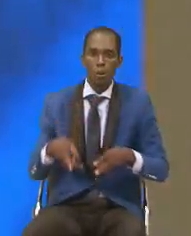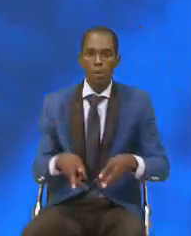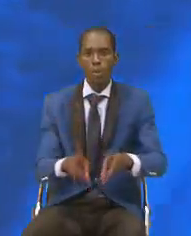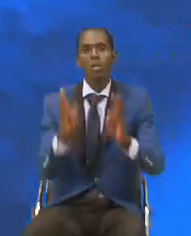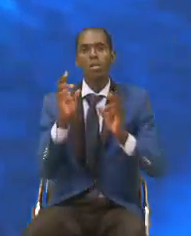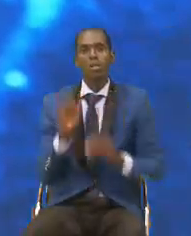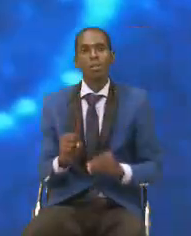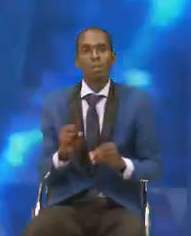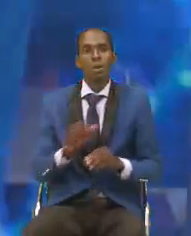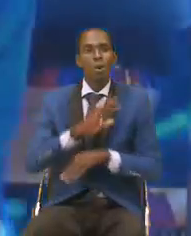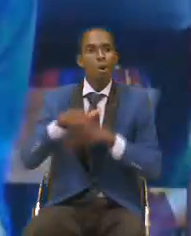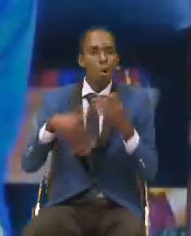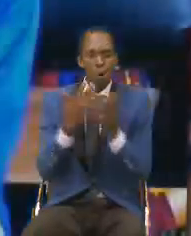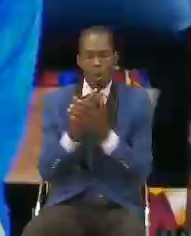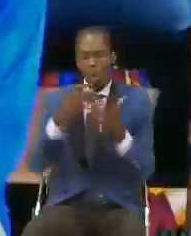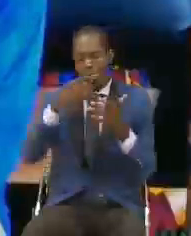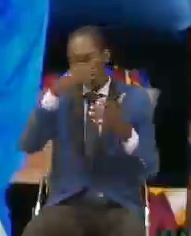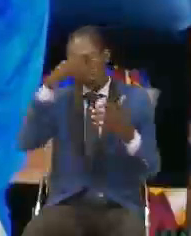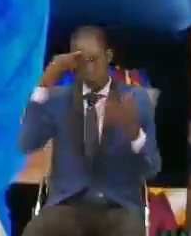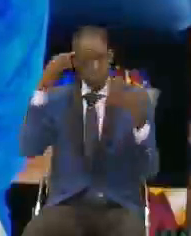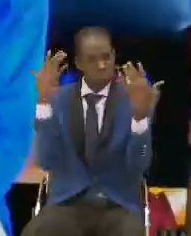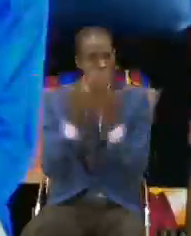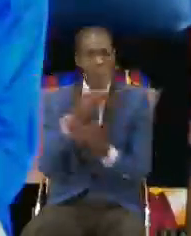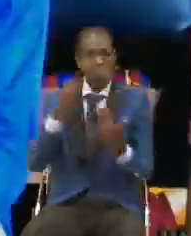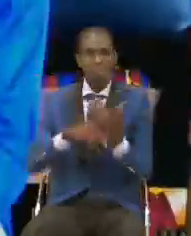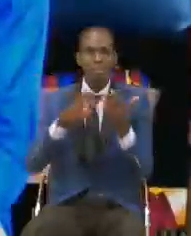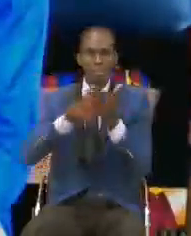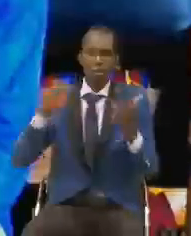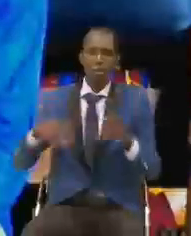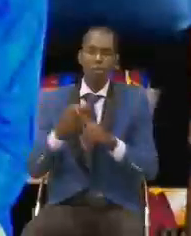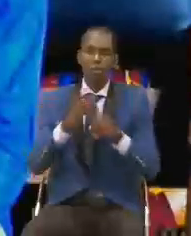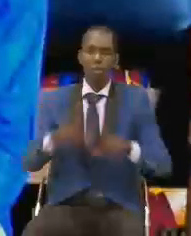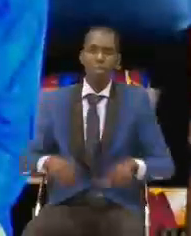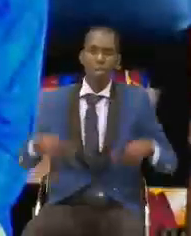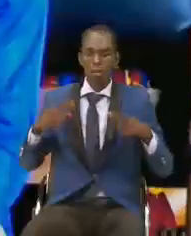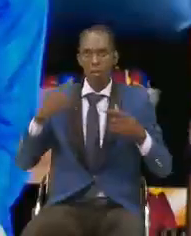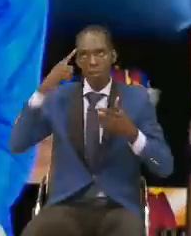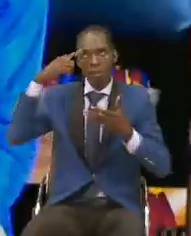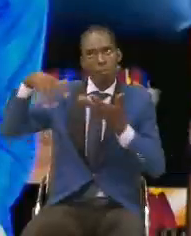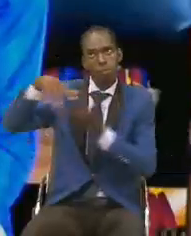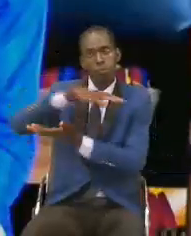upon thy ways all darkness removed from your life